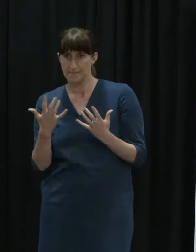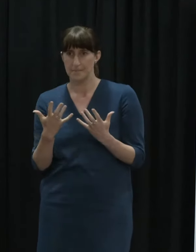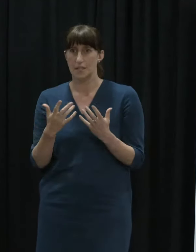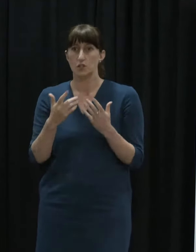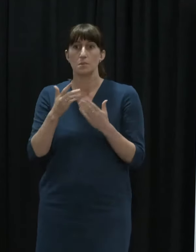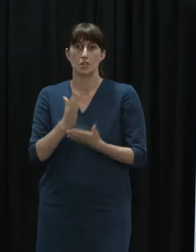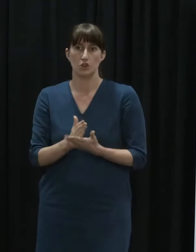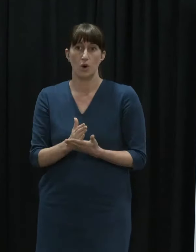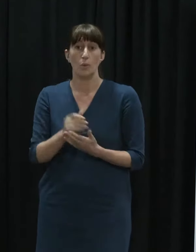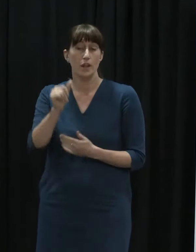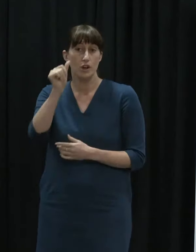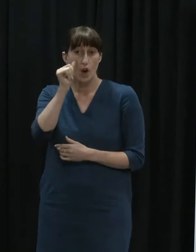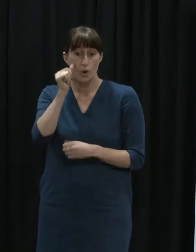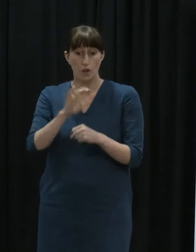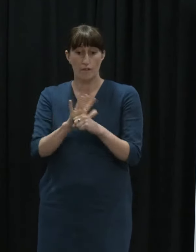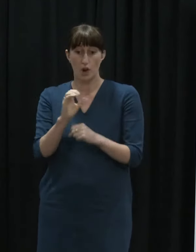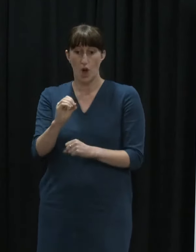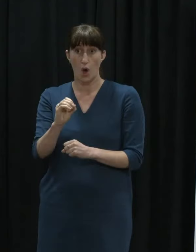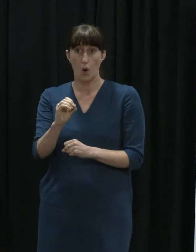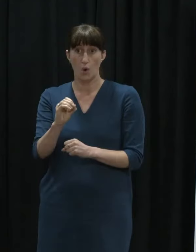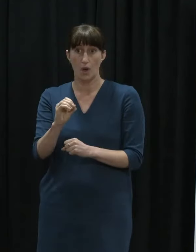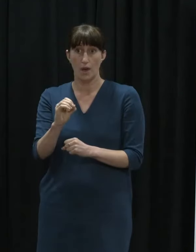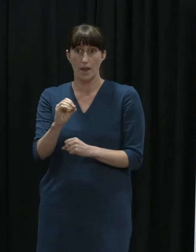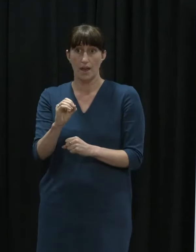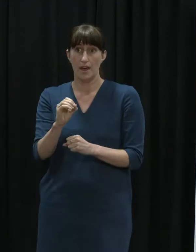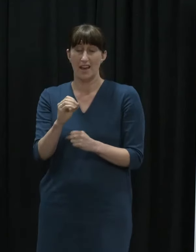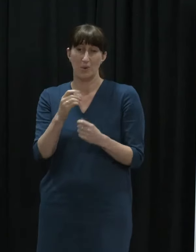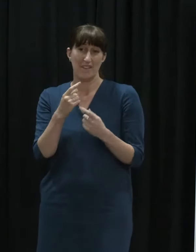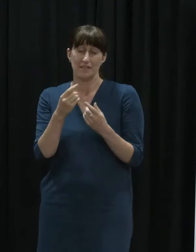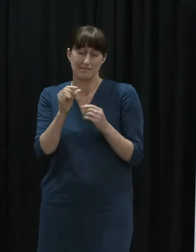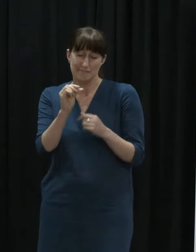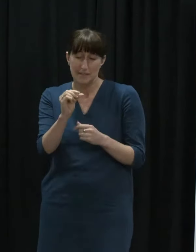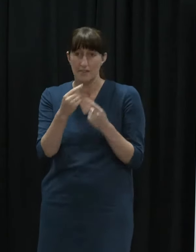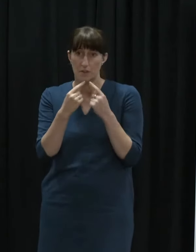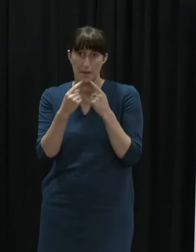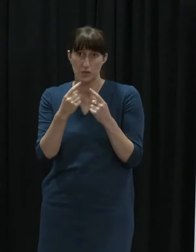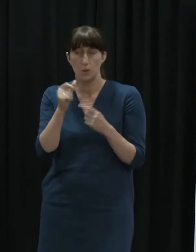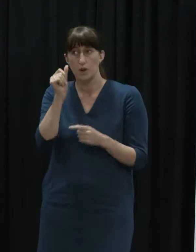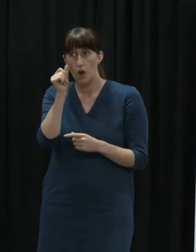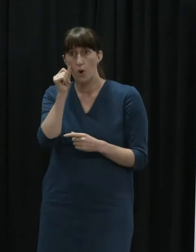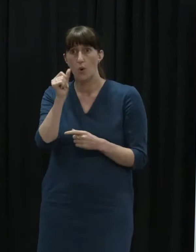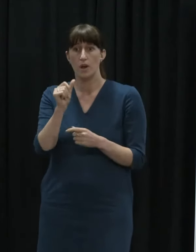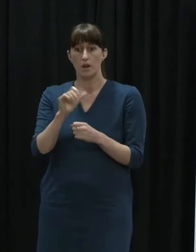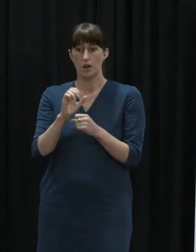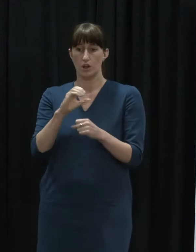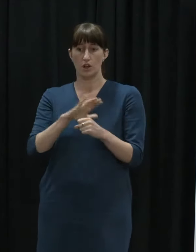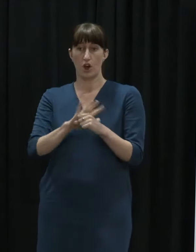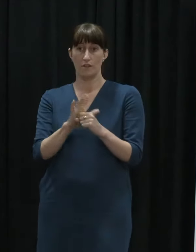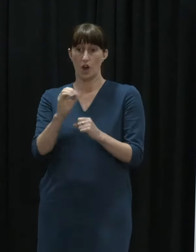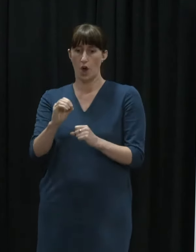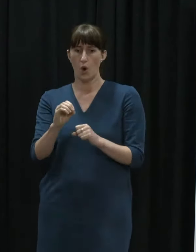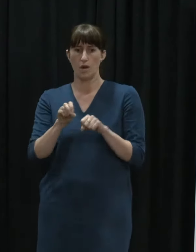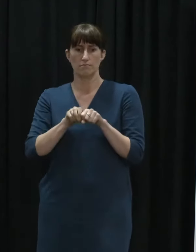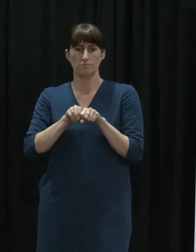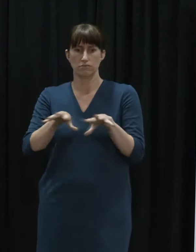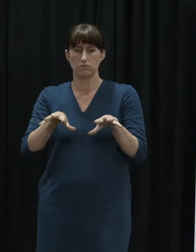advice we have on any crime. There is nothing for which we can make that decision now,.